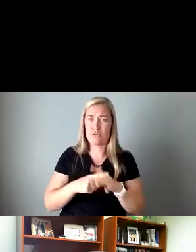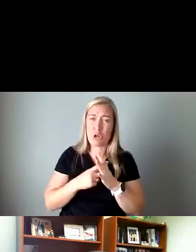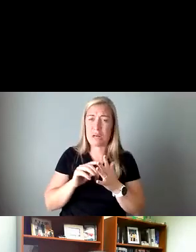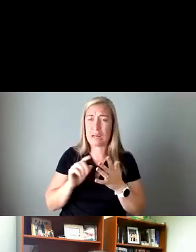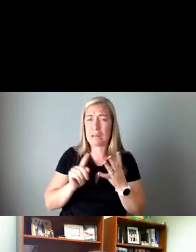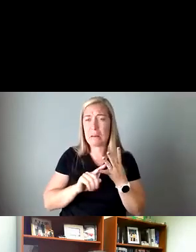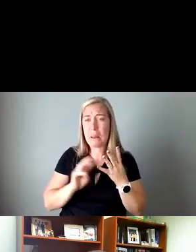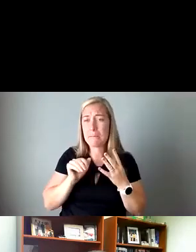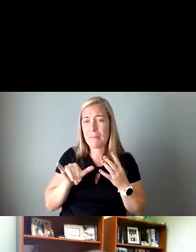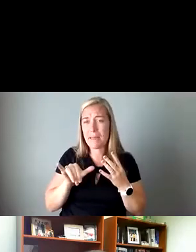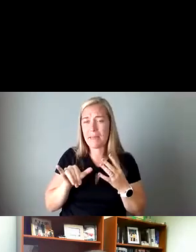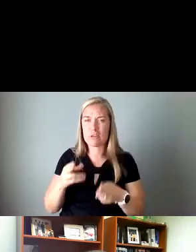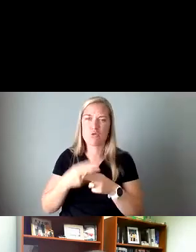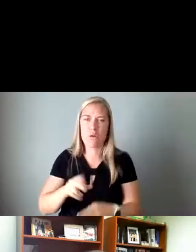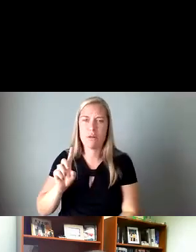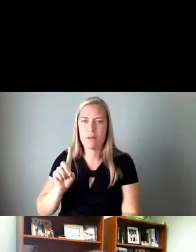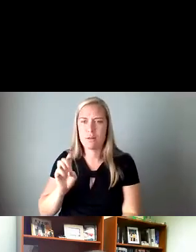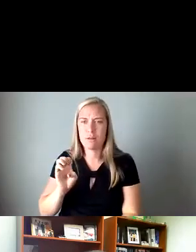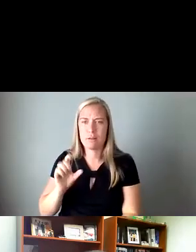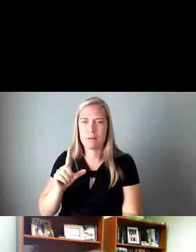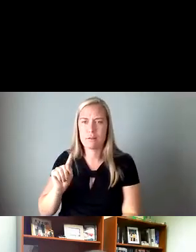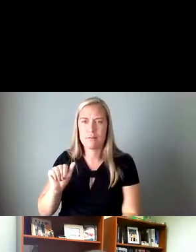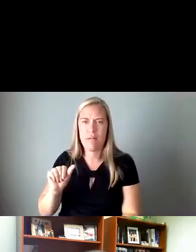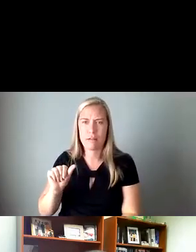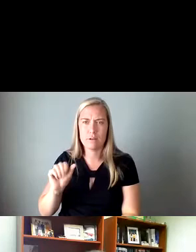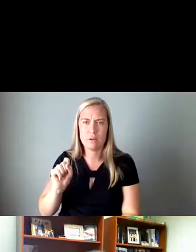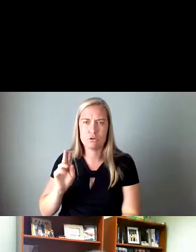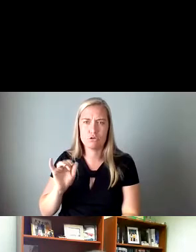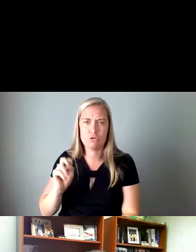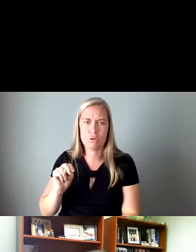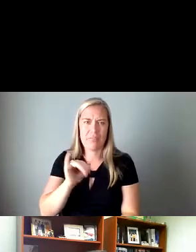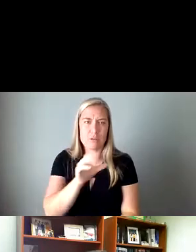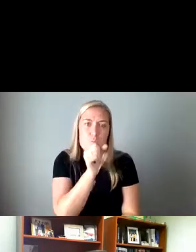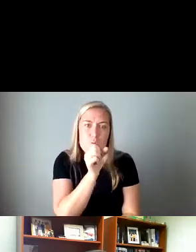is the so-called delta strain. Which is what you're seeing here in orange that's causing 90%